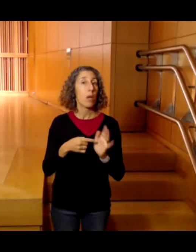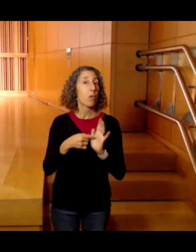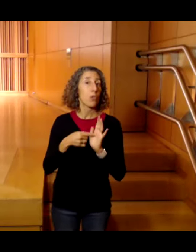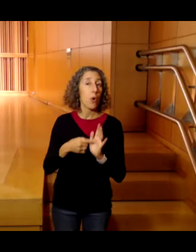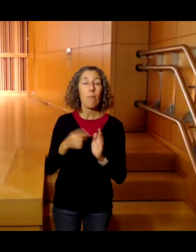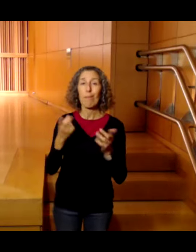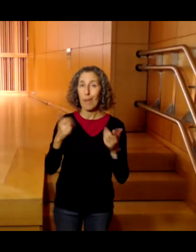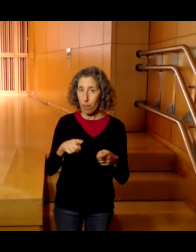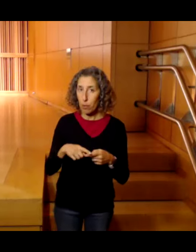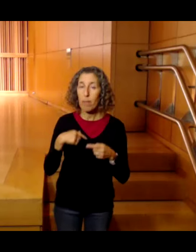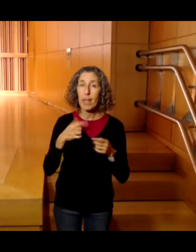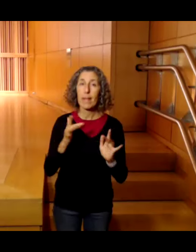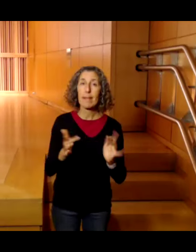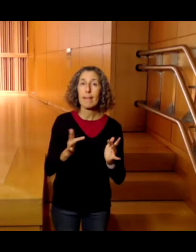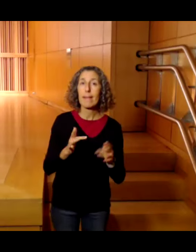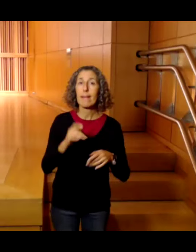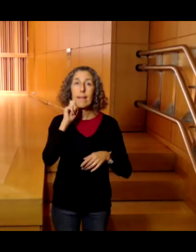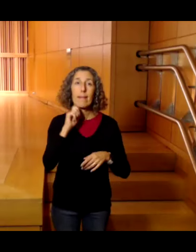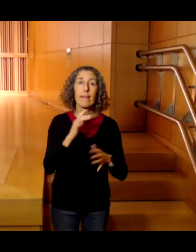Instead, I imagine that what really frightened James Baldwin.